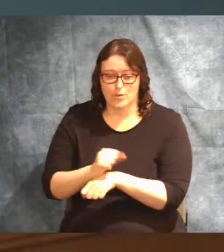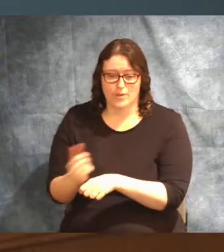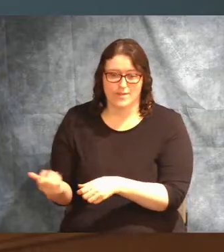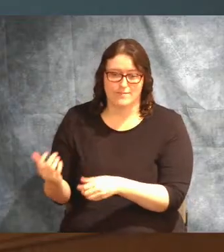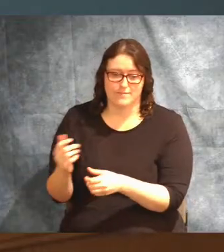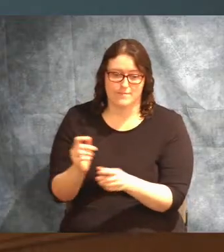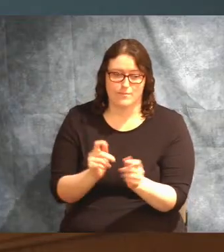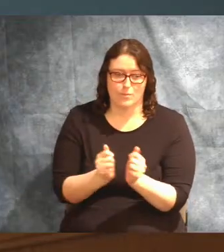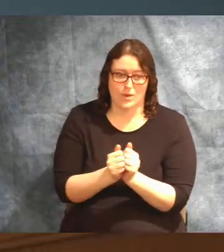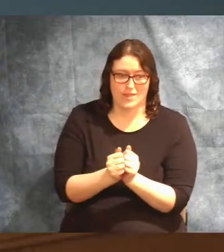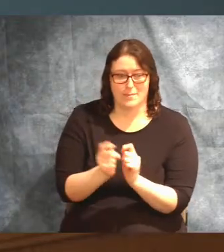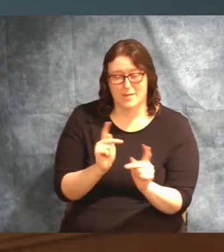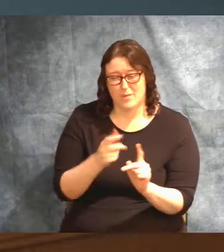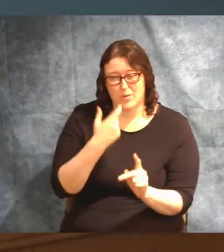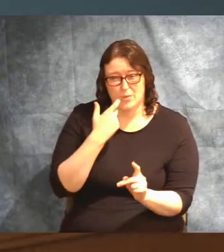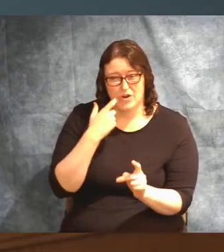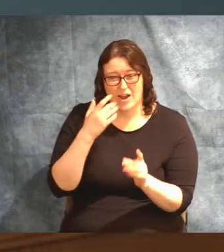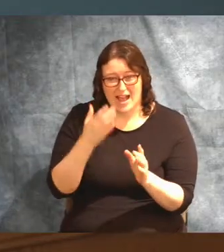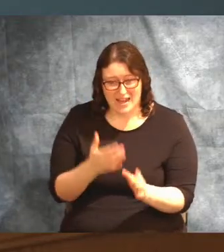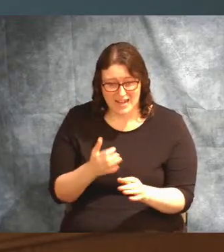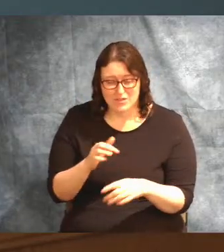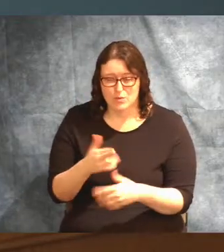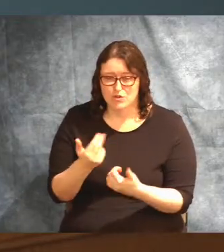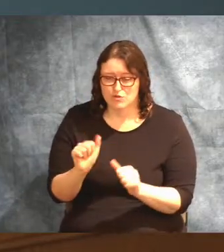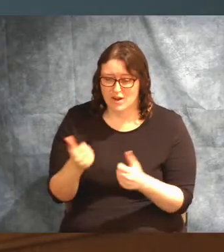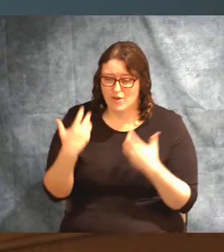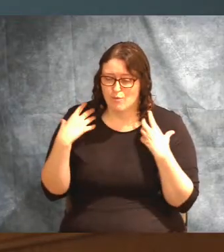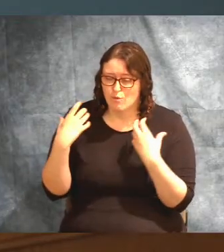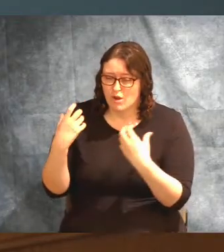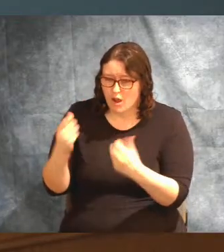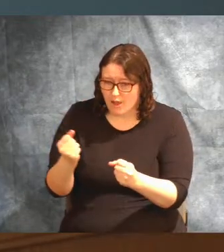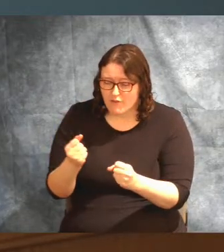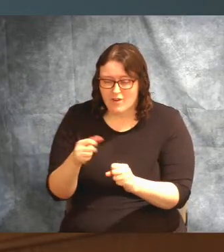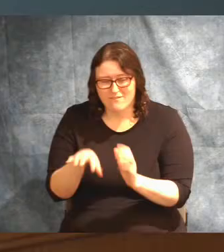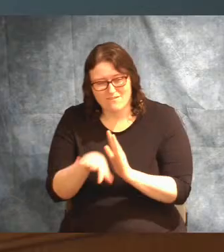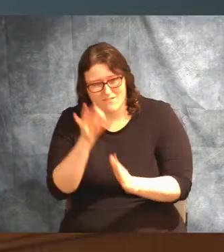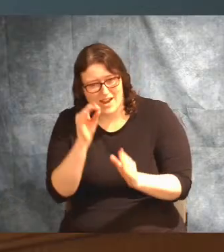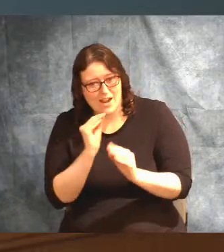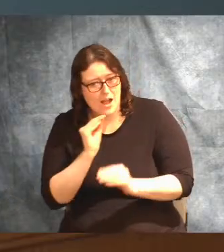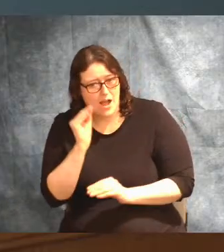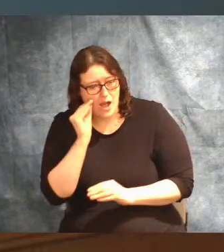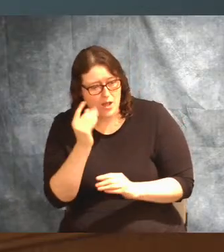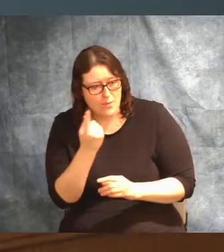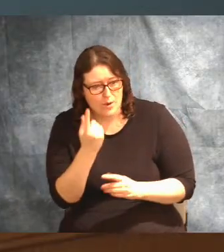addicted or trying to recover and we're trying to get housing for them. so we finally made our